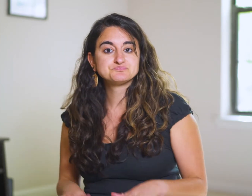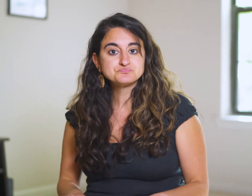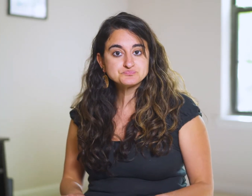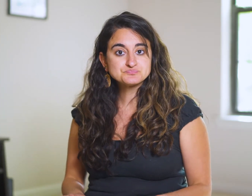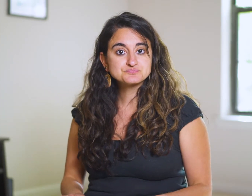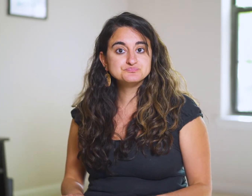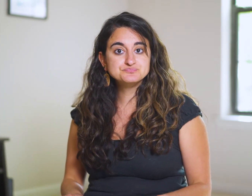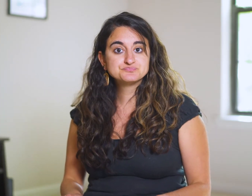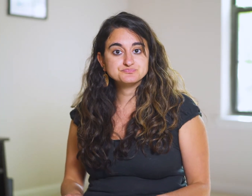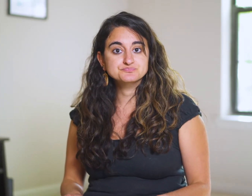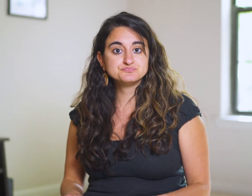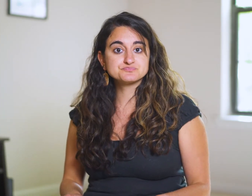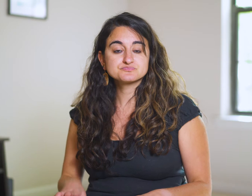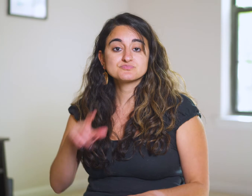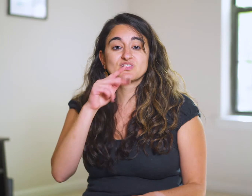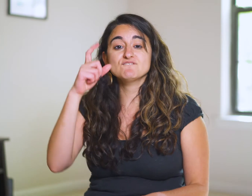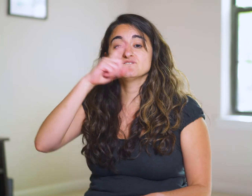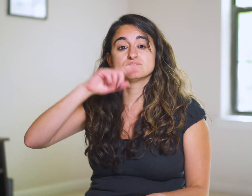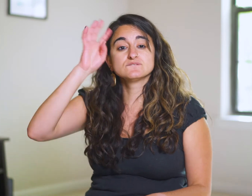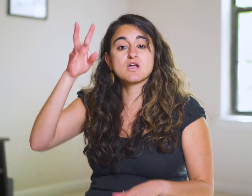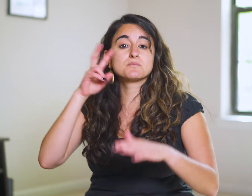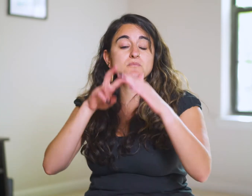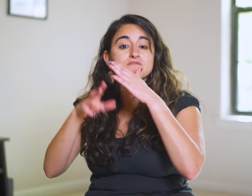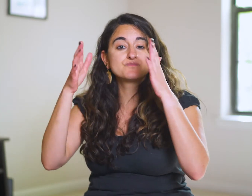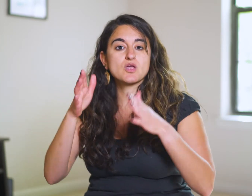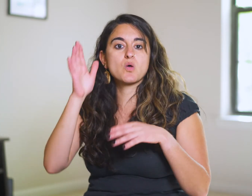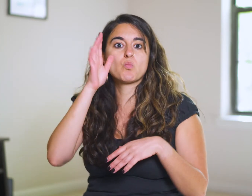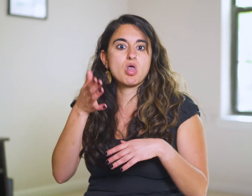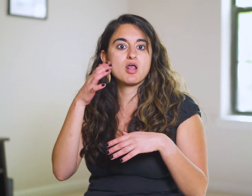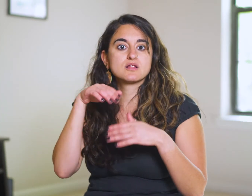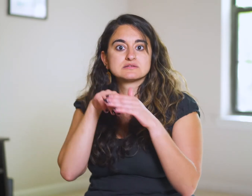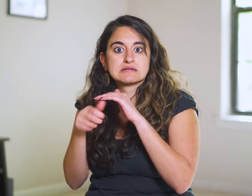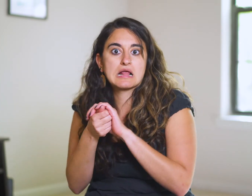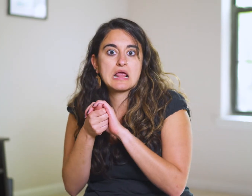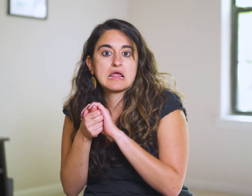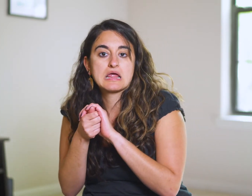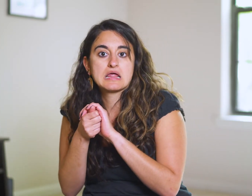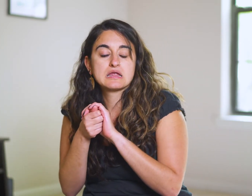The false prophets will go into hiding,